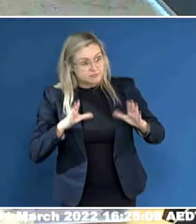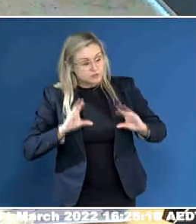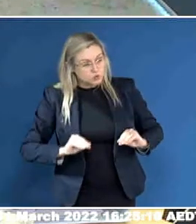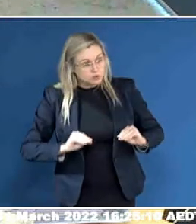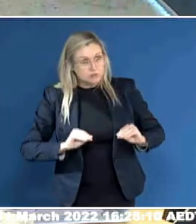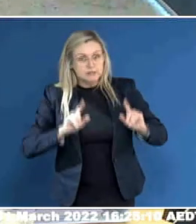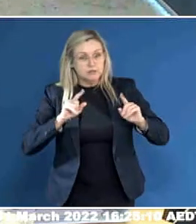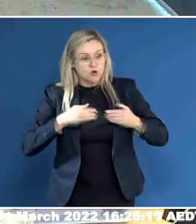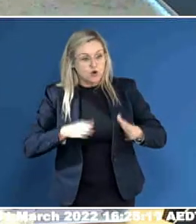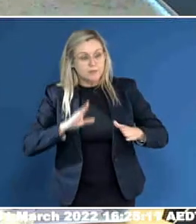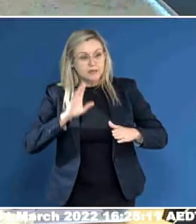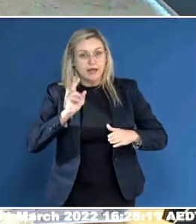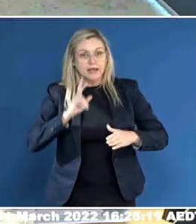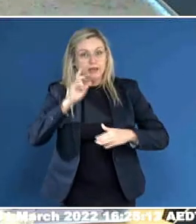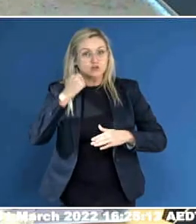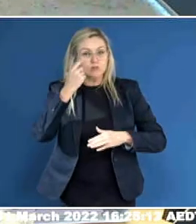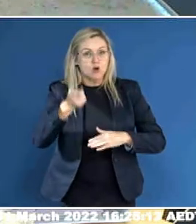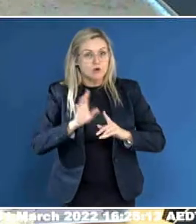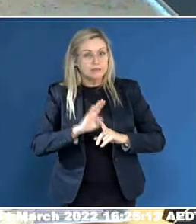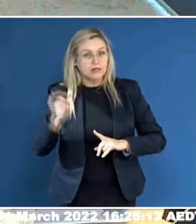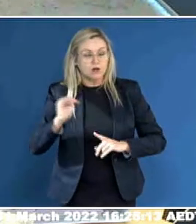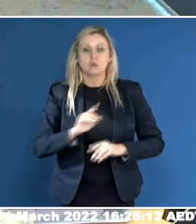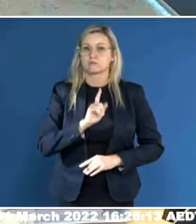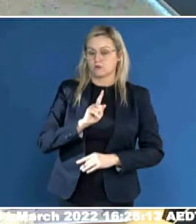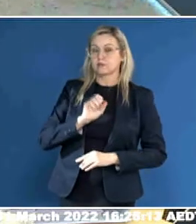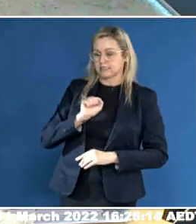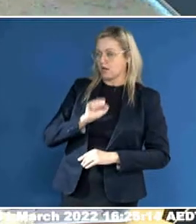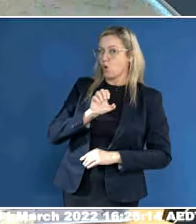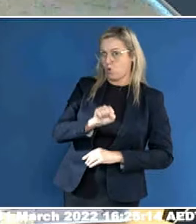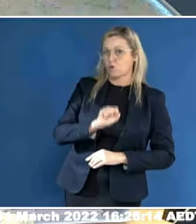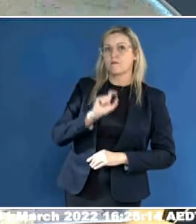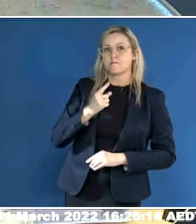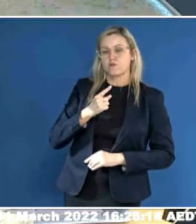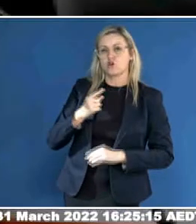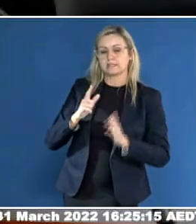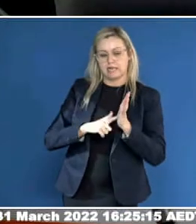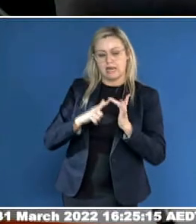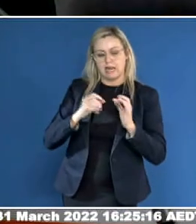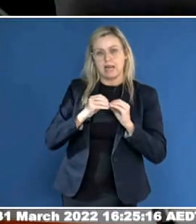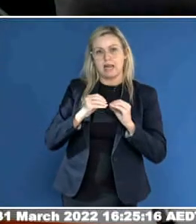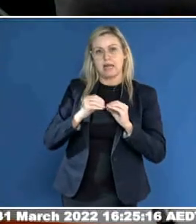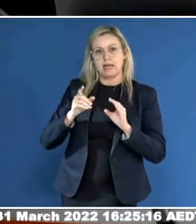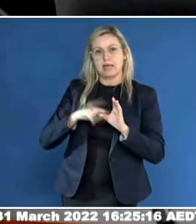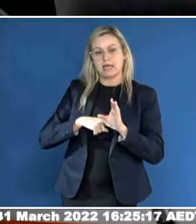I just want to tender some material from Libby Crawford's evidence and then the Niky case study.